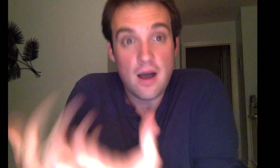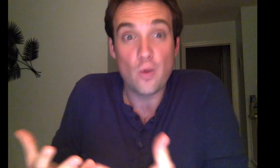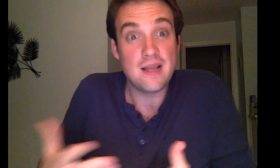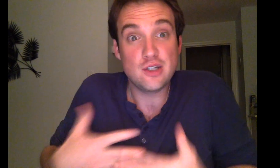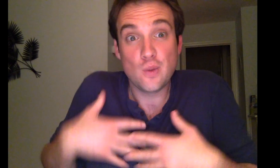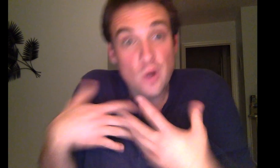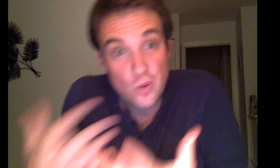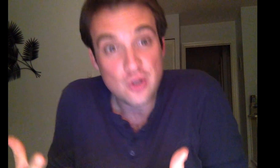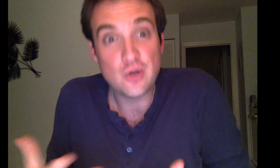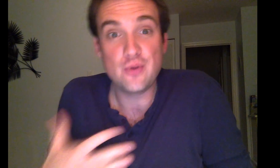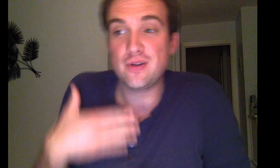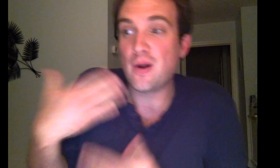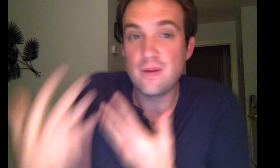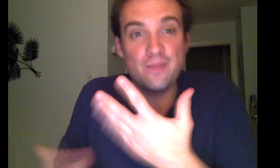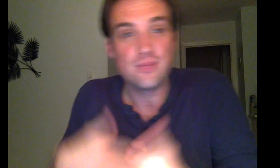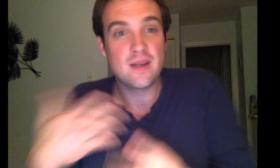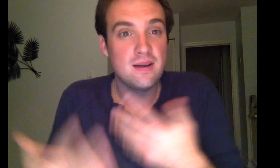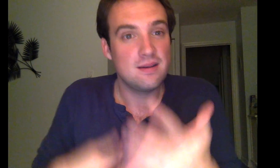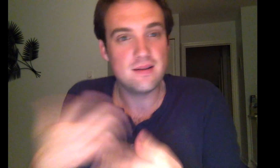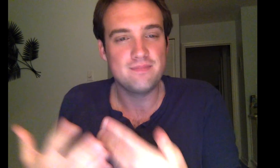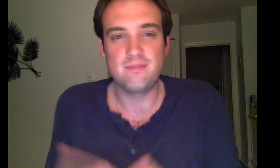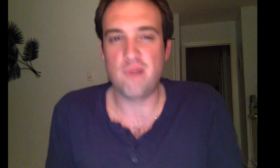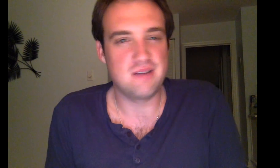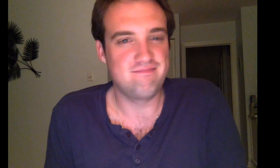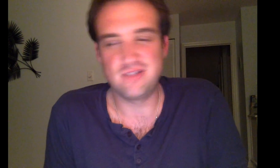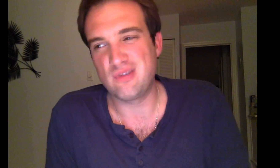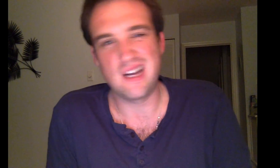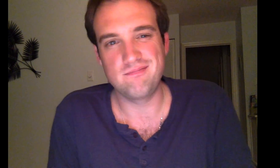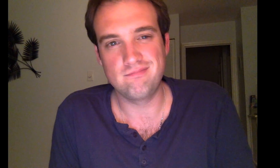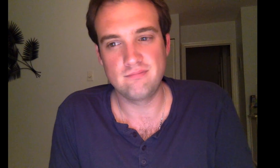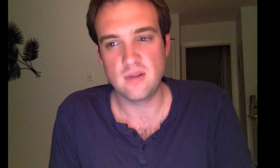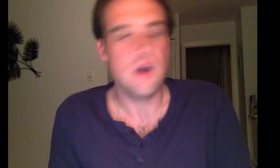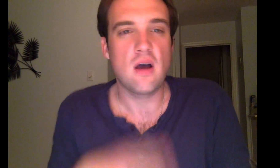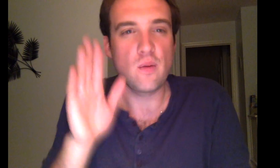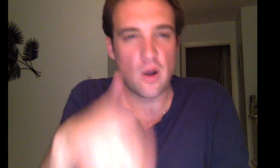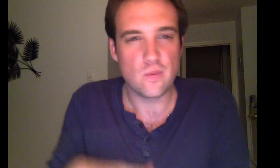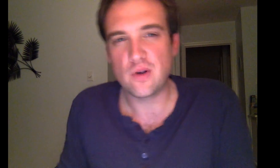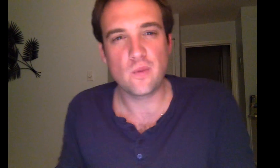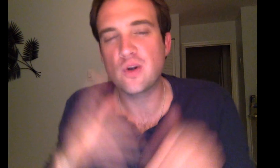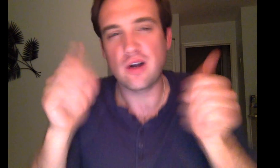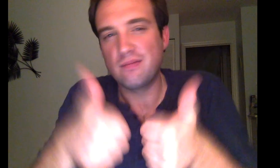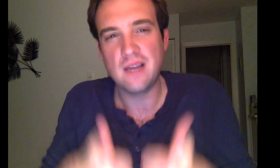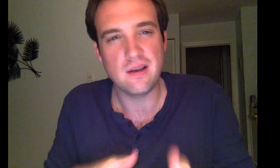I would like to work with you, you know, but, they were like, oh no, we're, we're good, thank you.